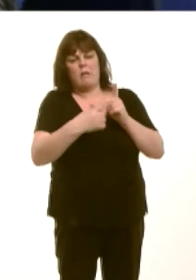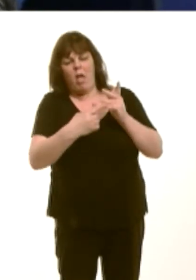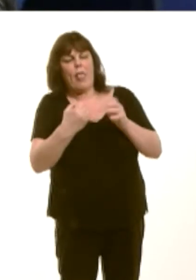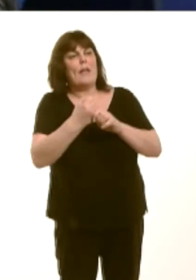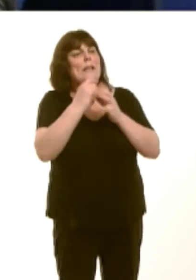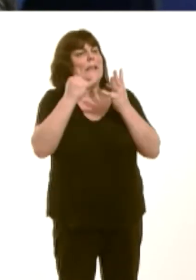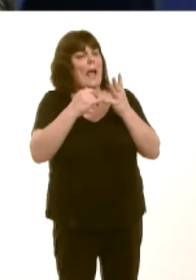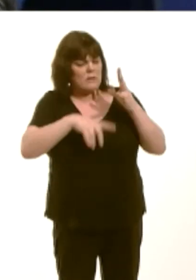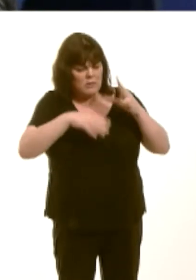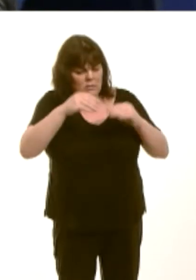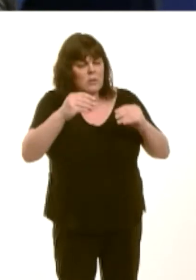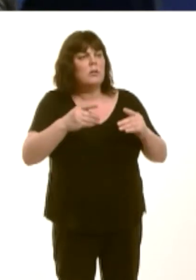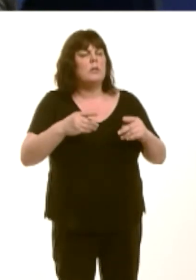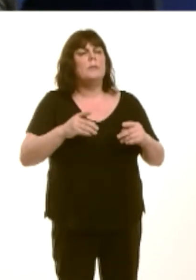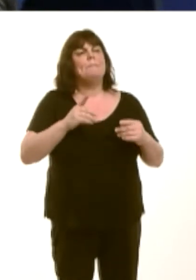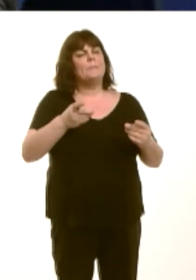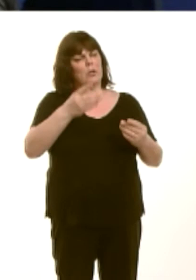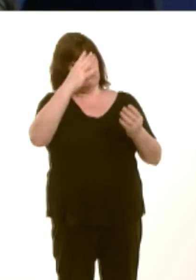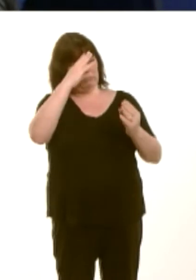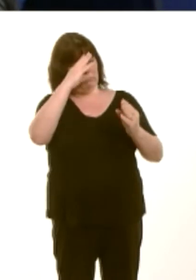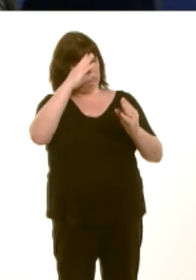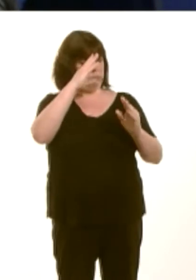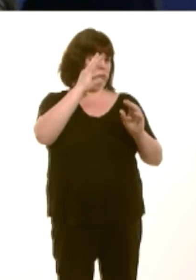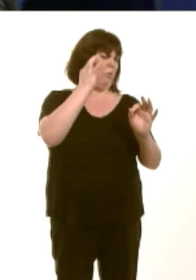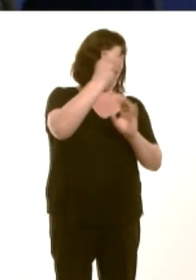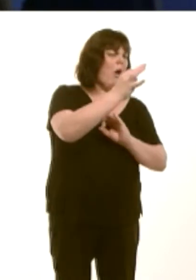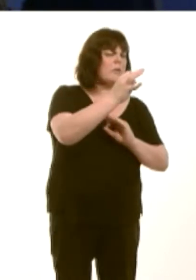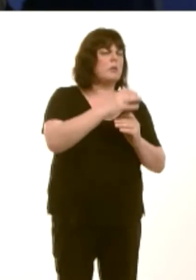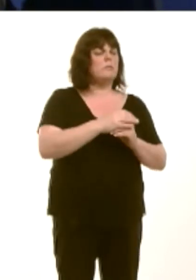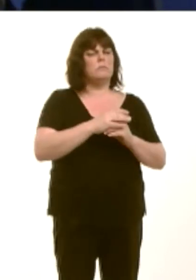But, can you tell us, First Ministeróunder the current settlement, in terms of the powers